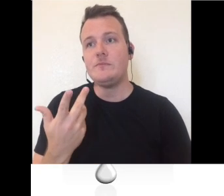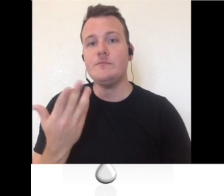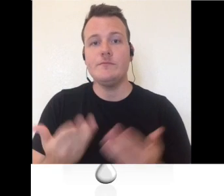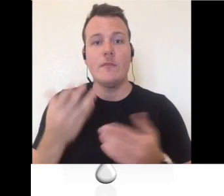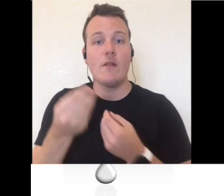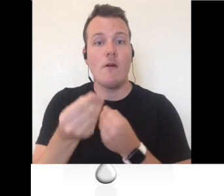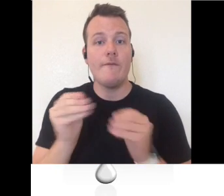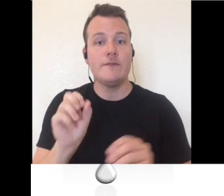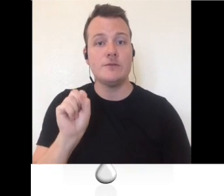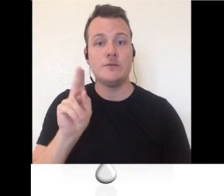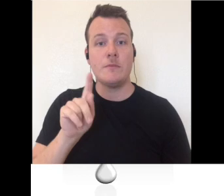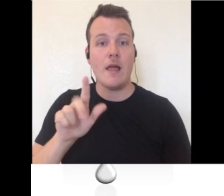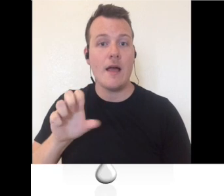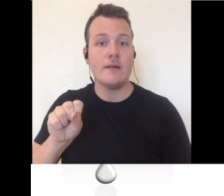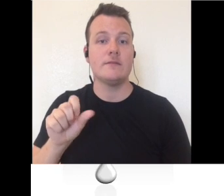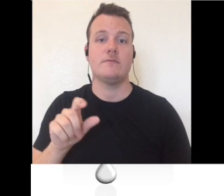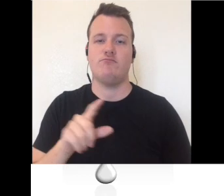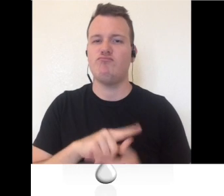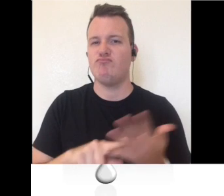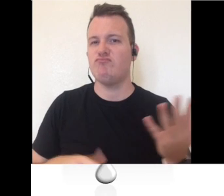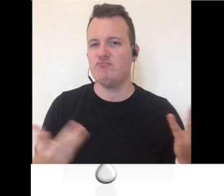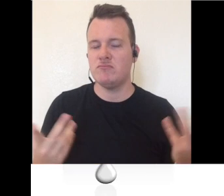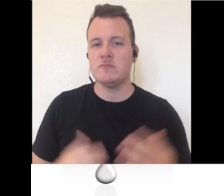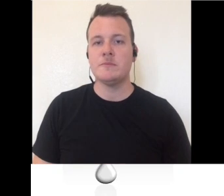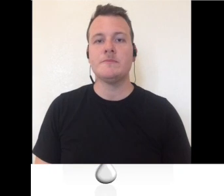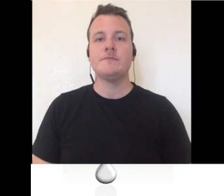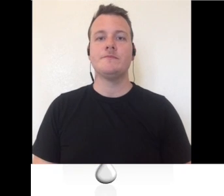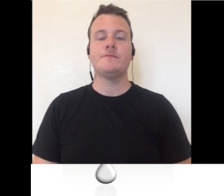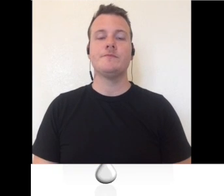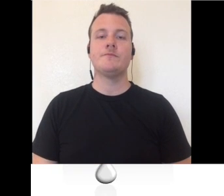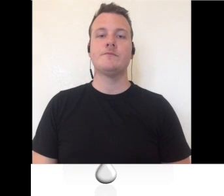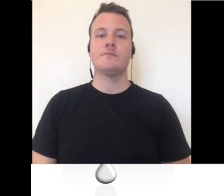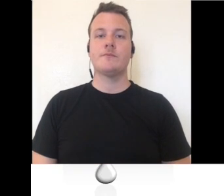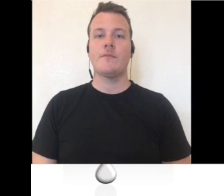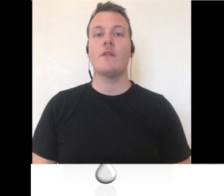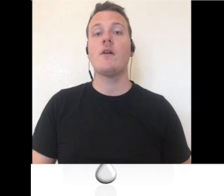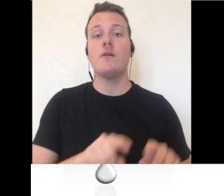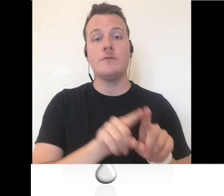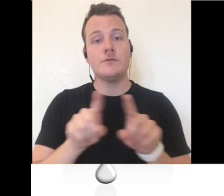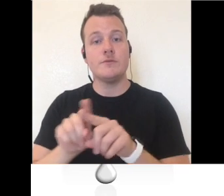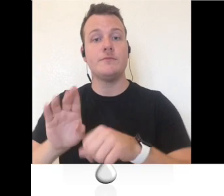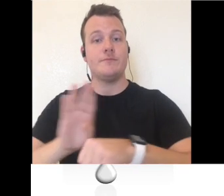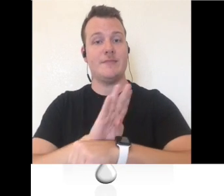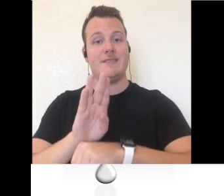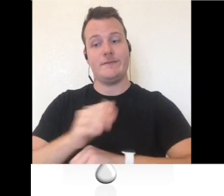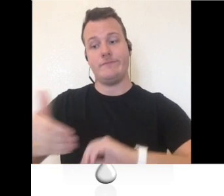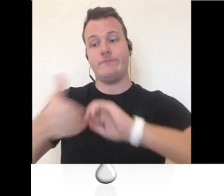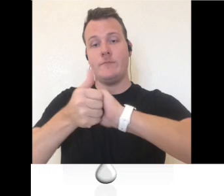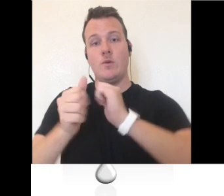supplies, and- and maybe even office supplies, and those kinds of things. And